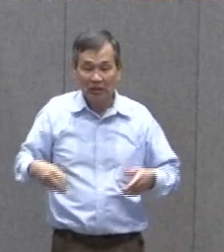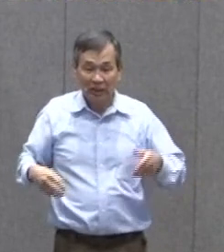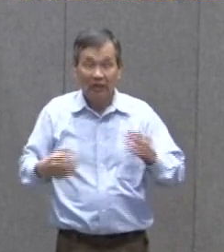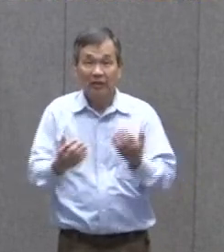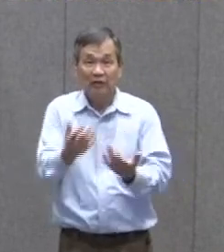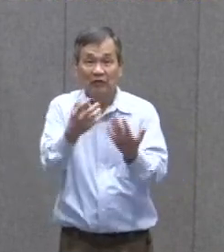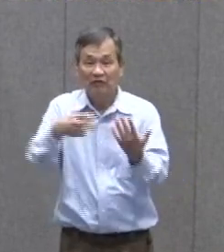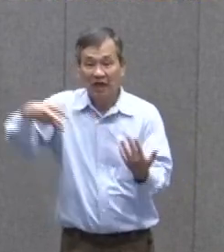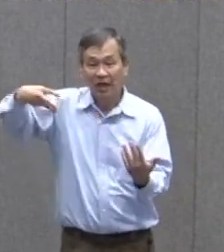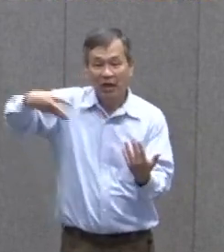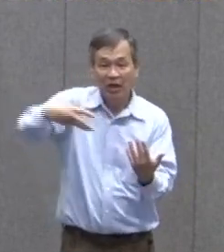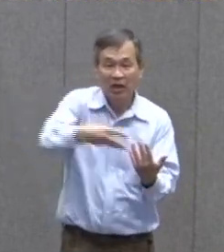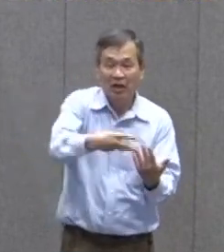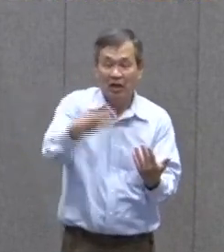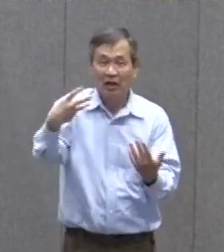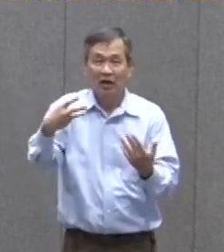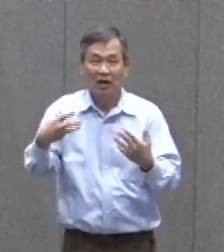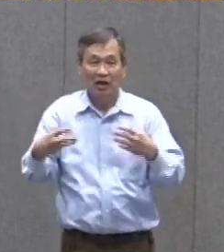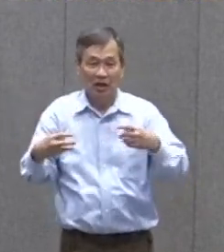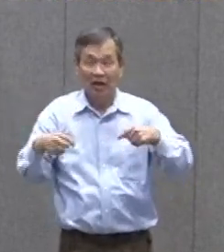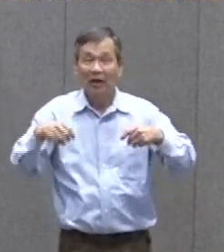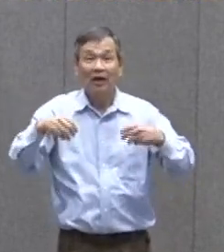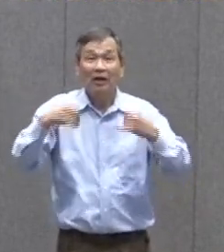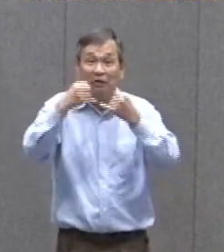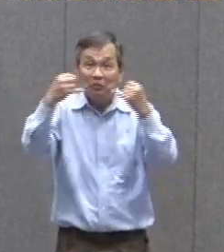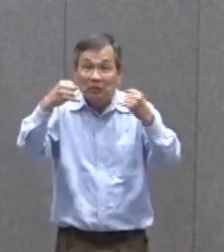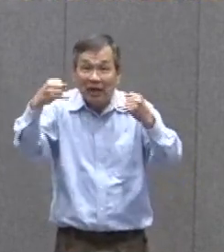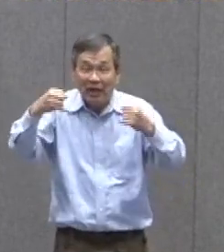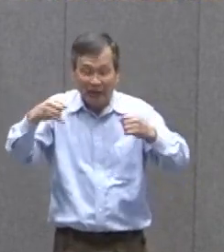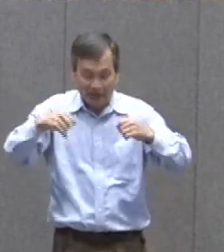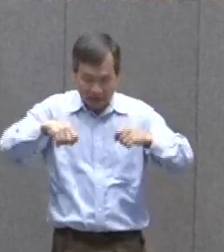Fork gets to twirl spaghetti. Lucky Fork.